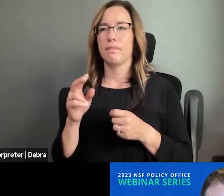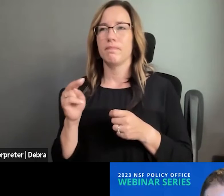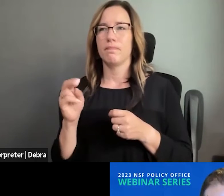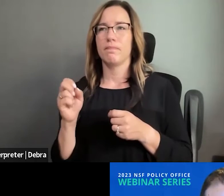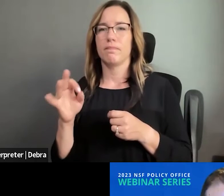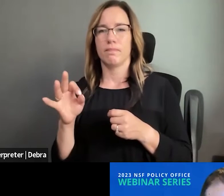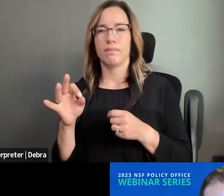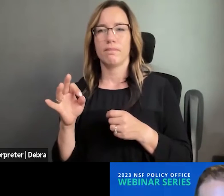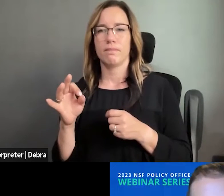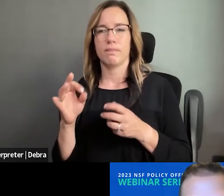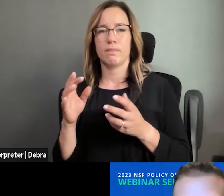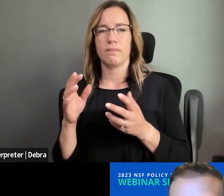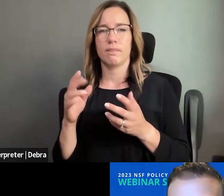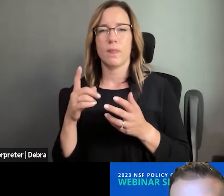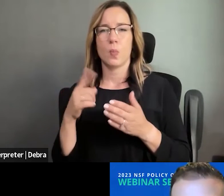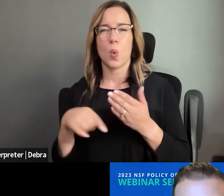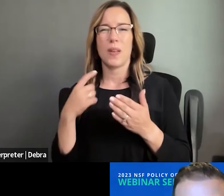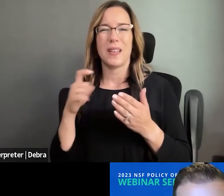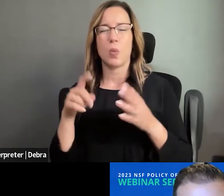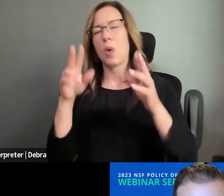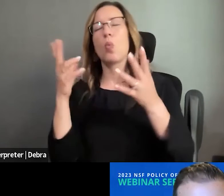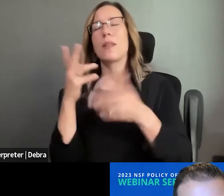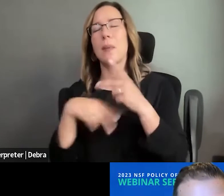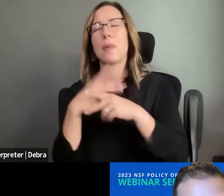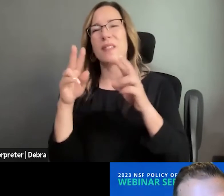One other final comment on that is that some of